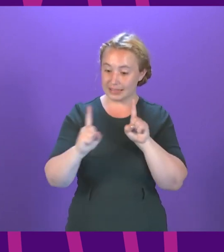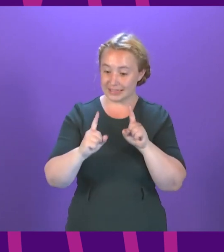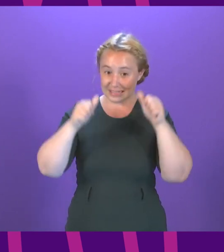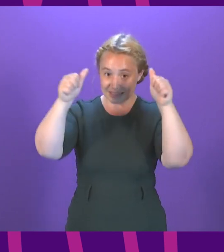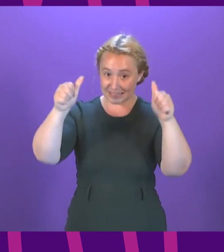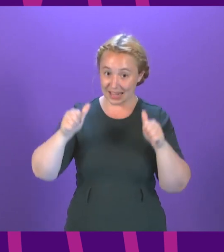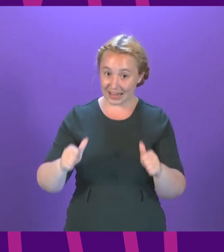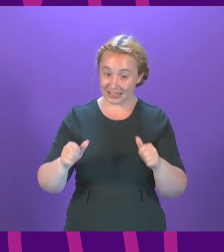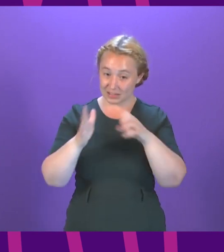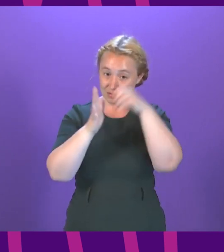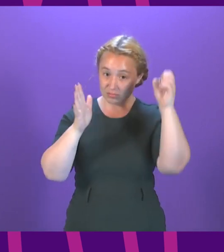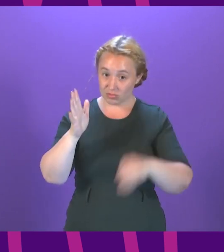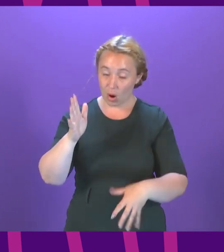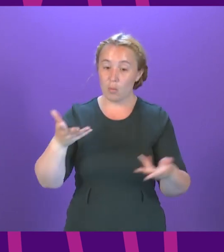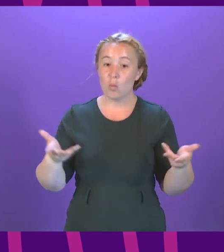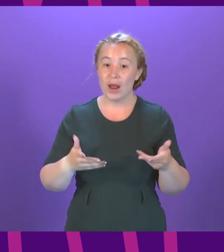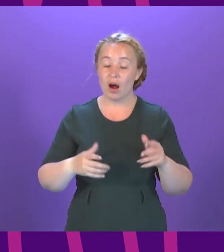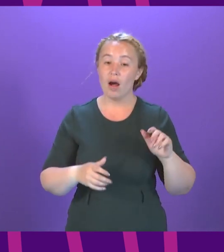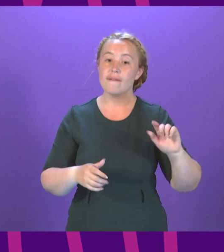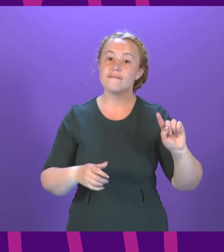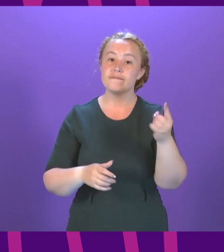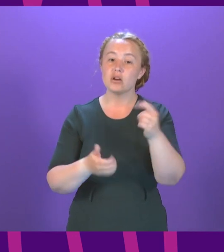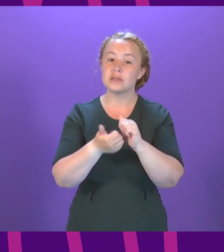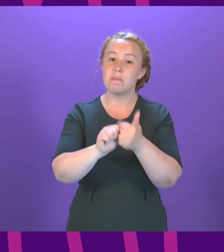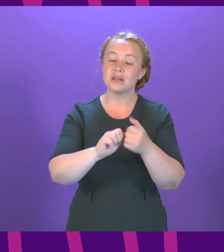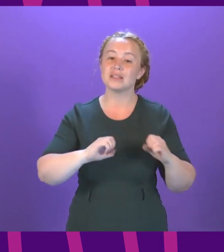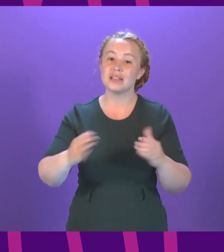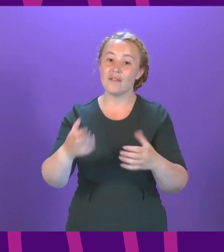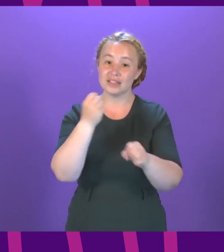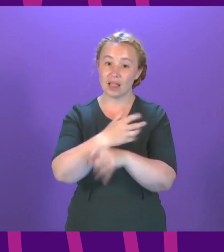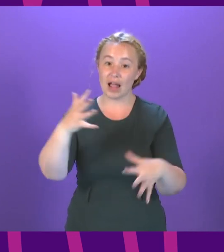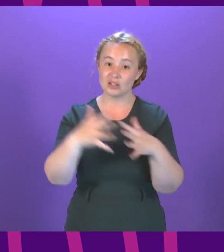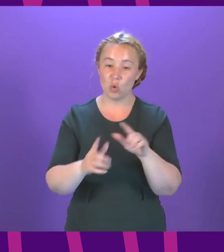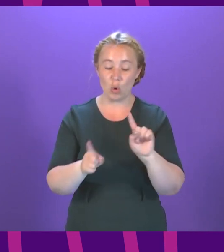on passenger seats on First Bus services in Glasgow? That is causing concern and alarm